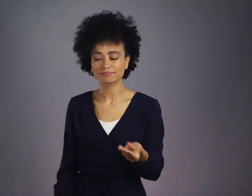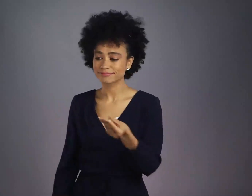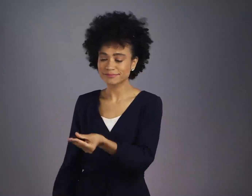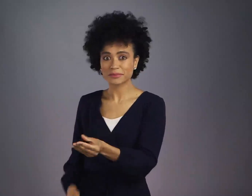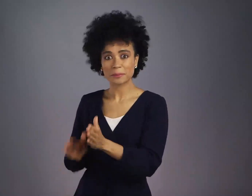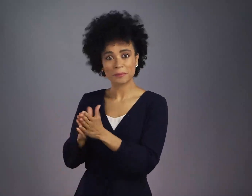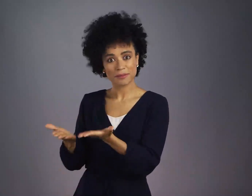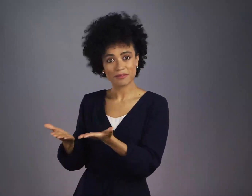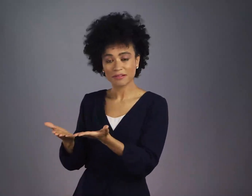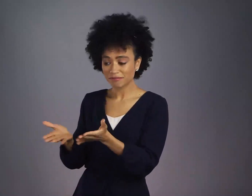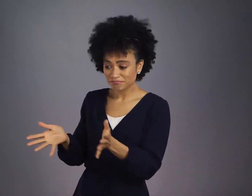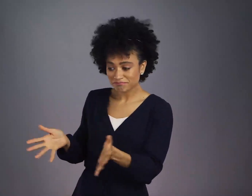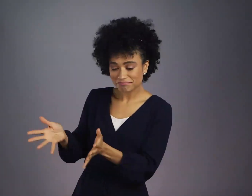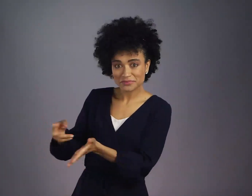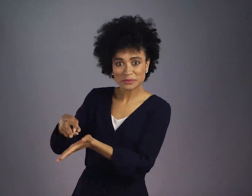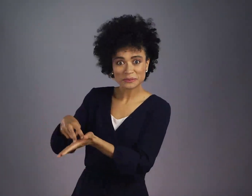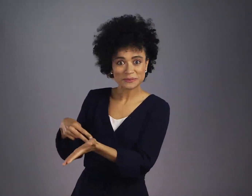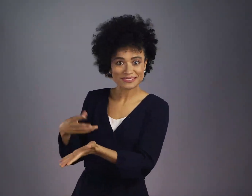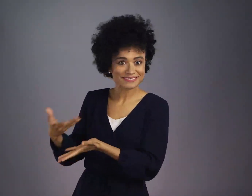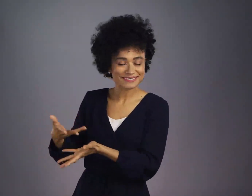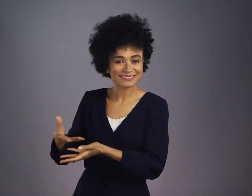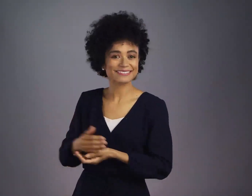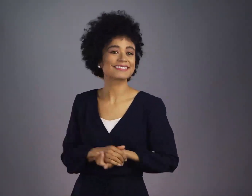In any event, try to have your husband read this book.